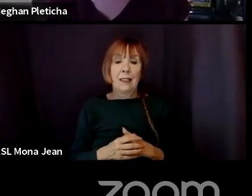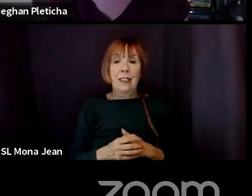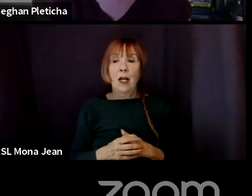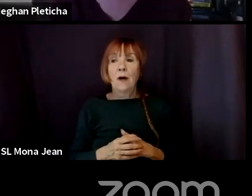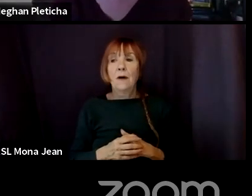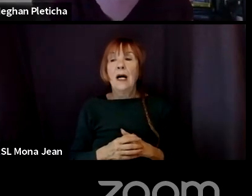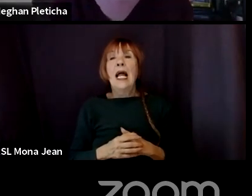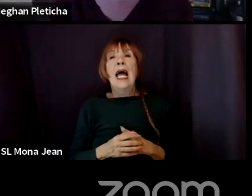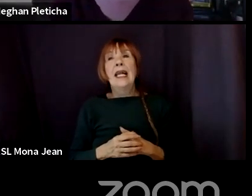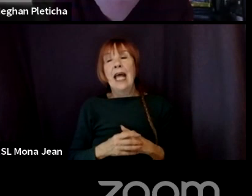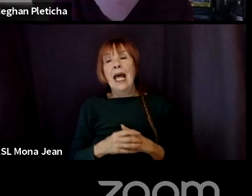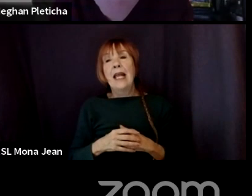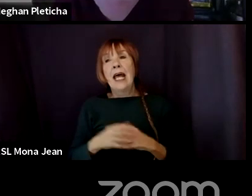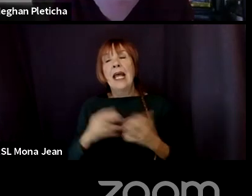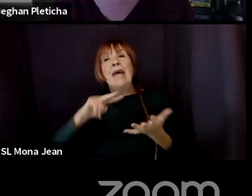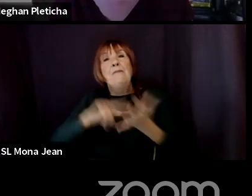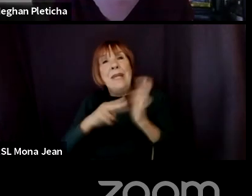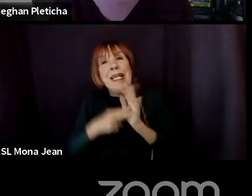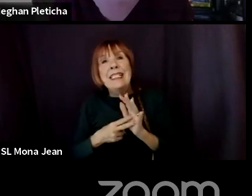And if I get something like that,